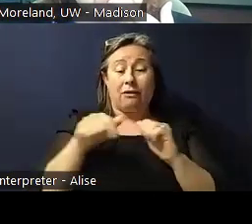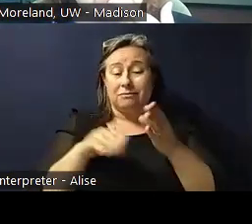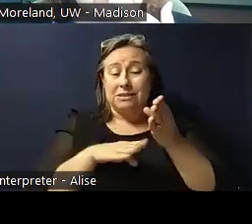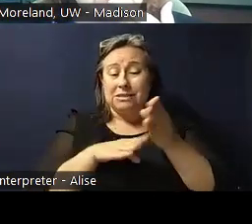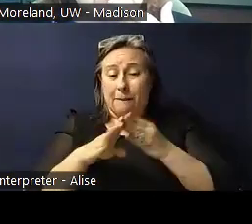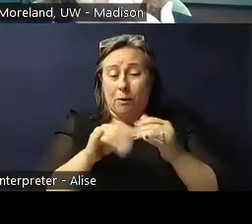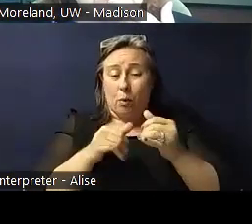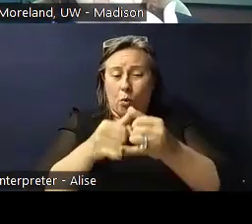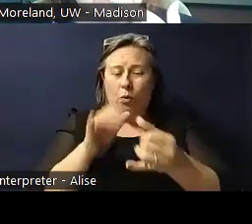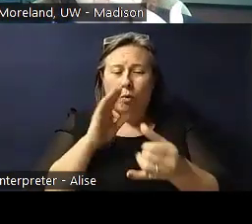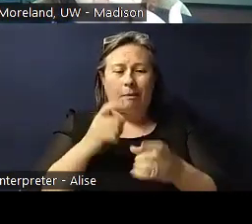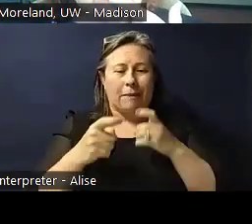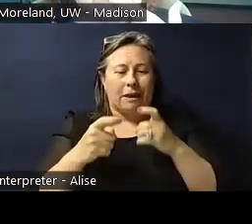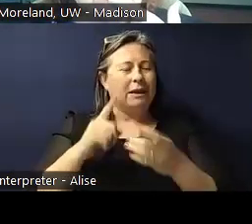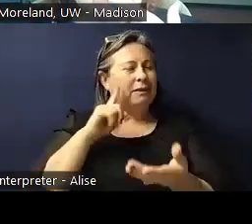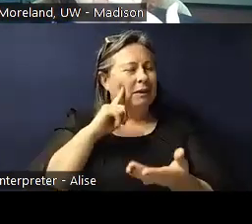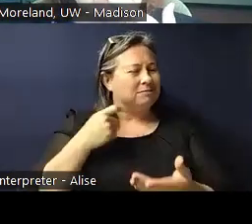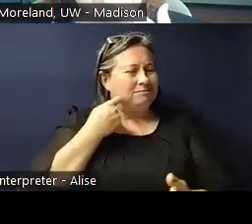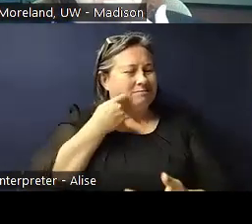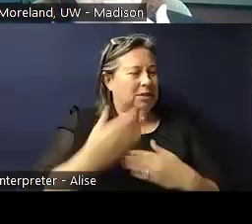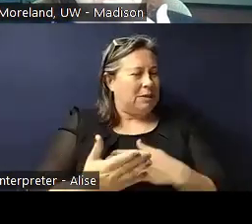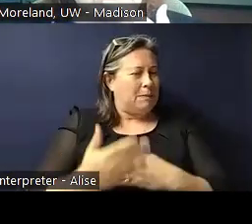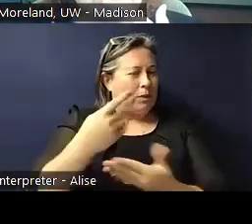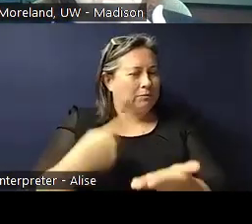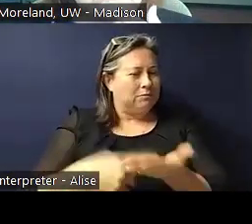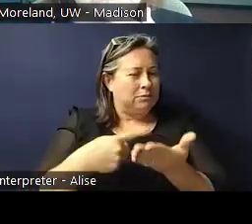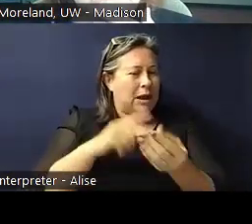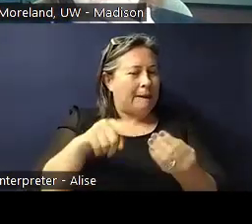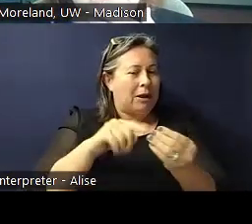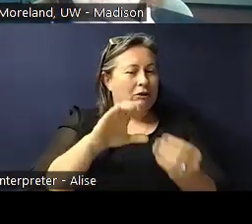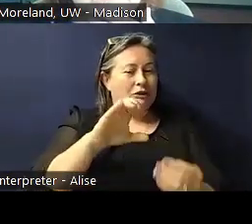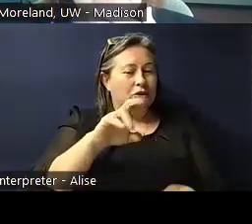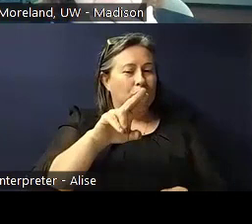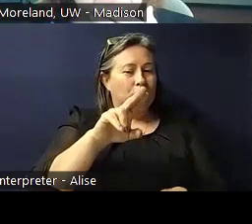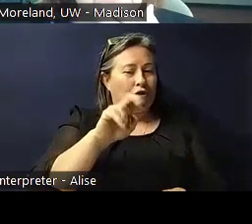I think there was some discussion this morning around currency in particular